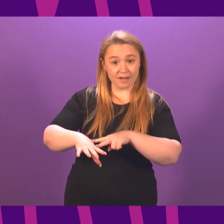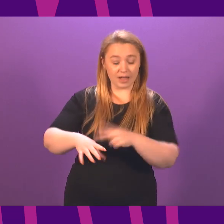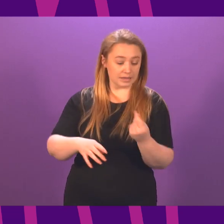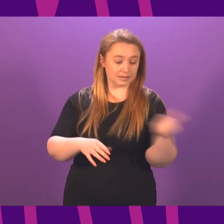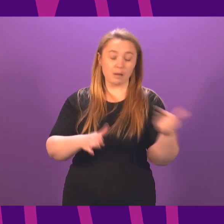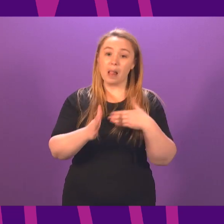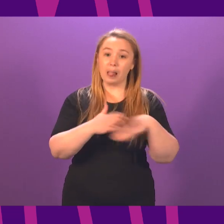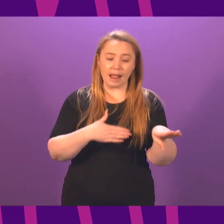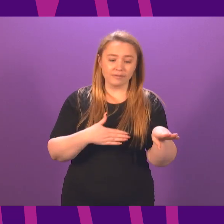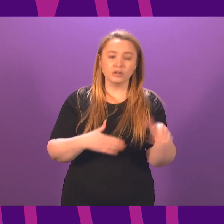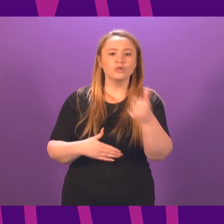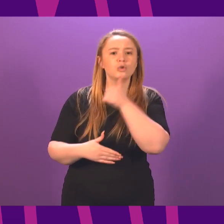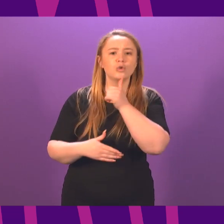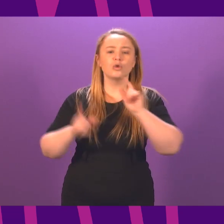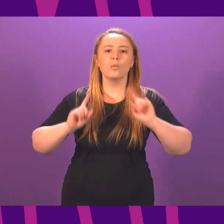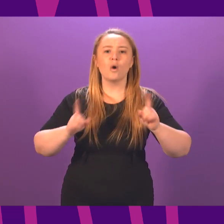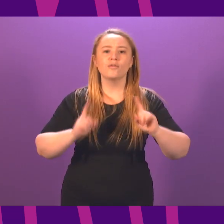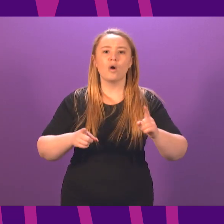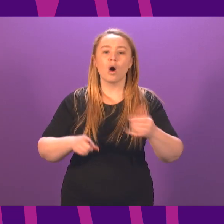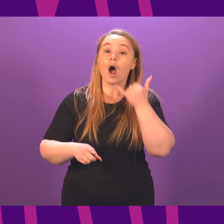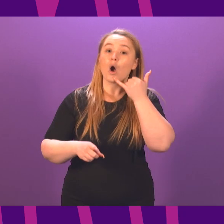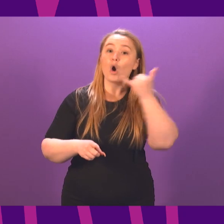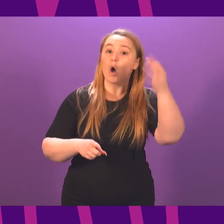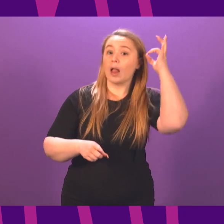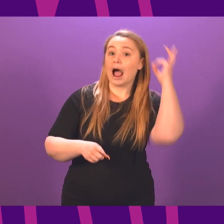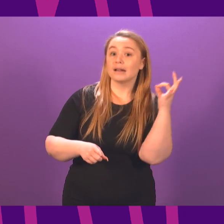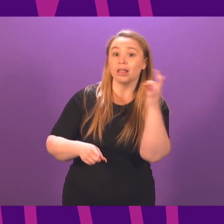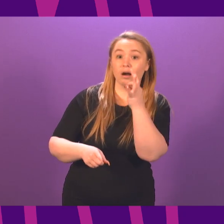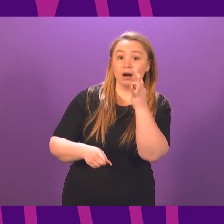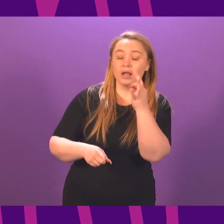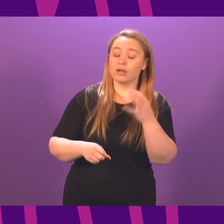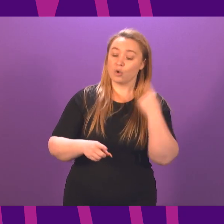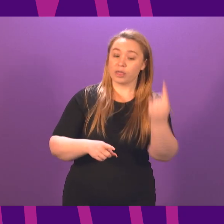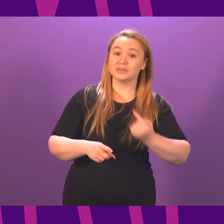so it decided to use them for call handlers, who are not patient-facing. That was subject to some